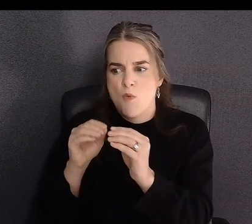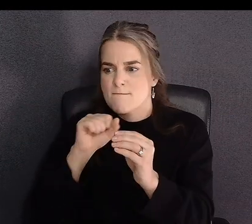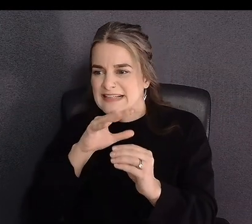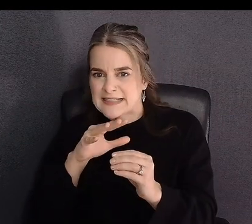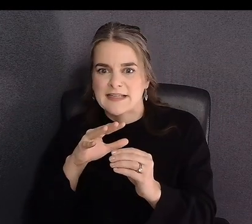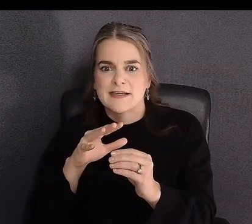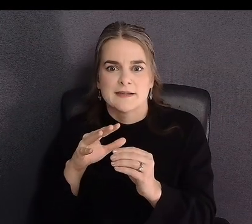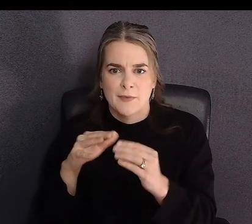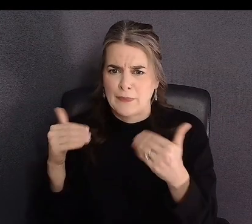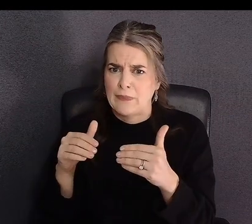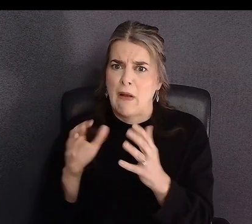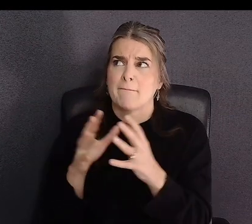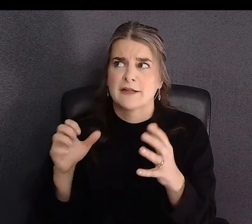What was I going to say? Oh, but it's much messier.